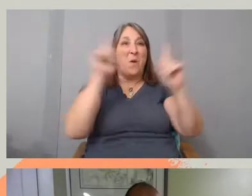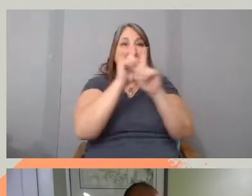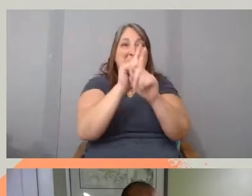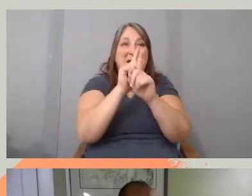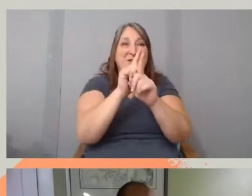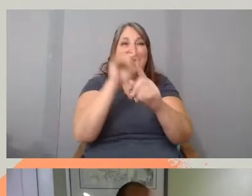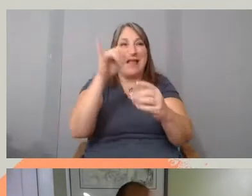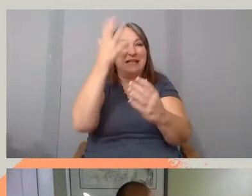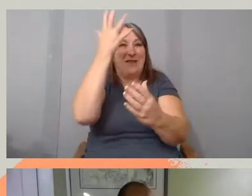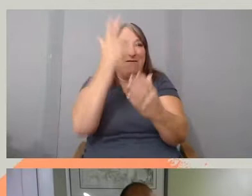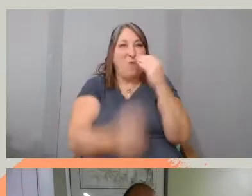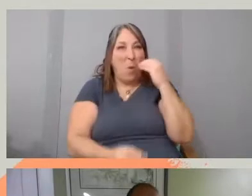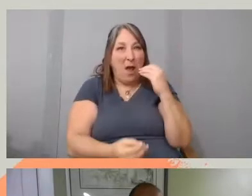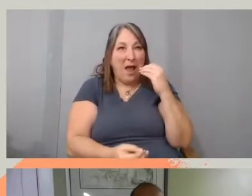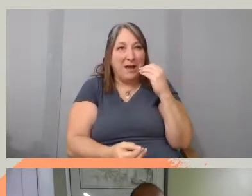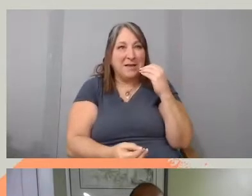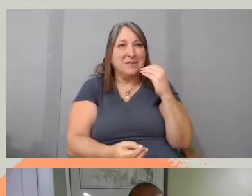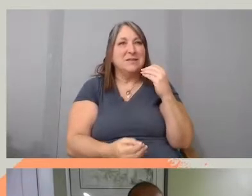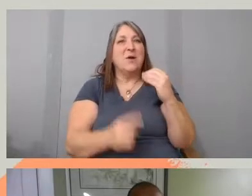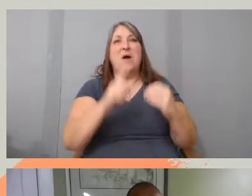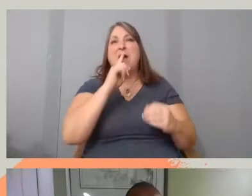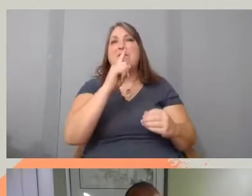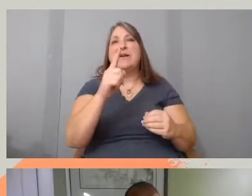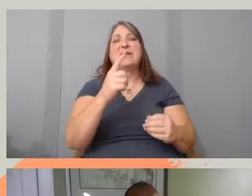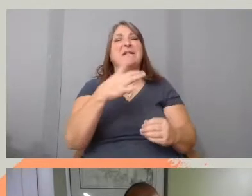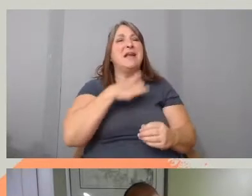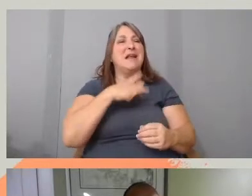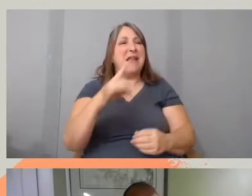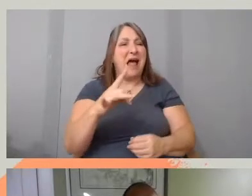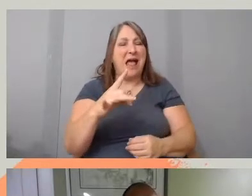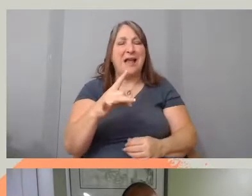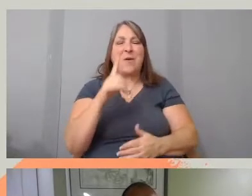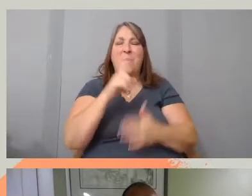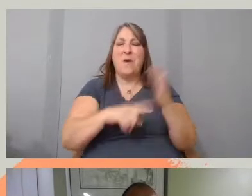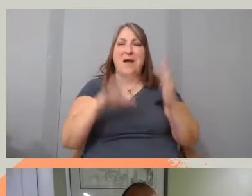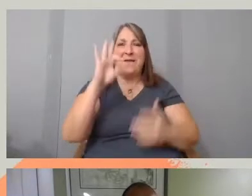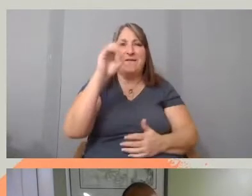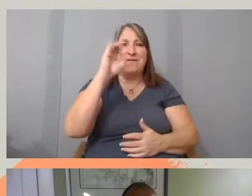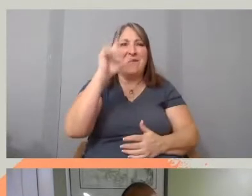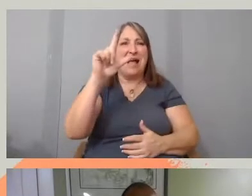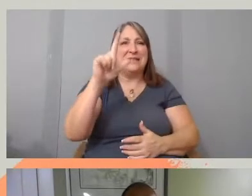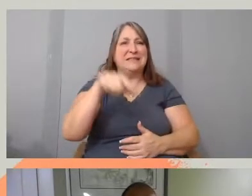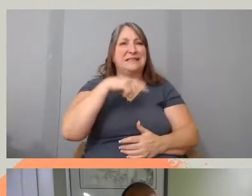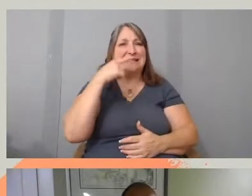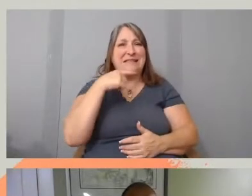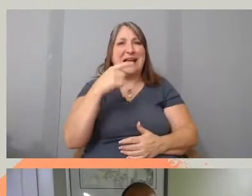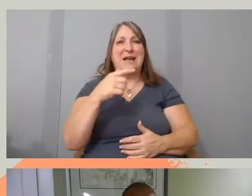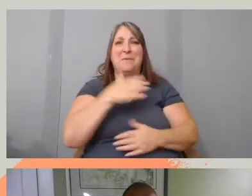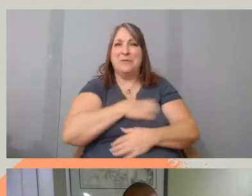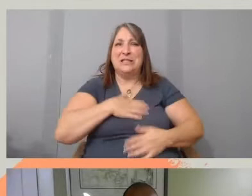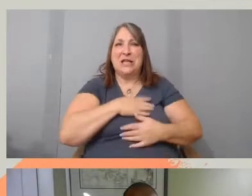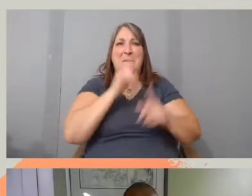So I've come to really like Faisal saying appreciate mentors in my personal life, my professional life.